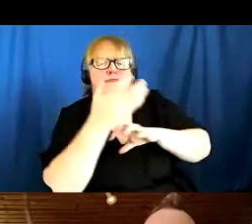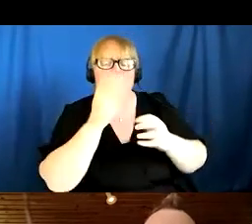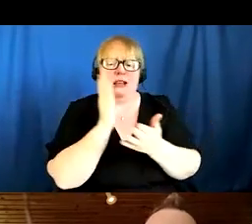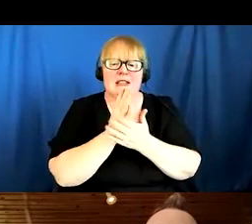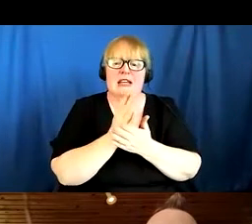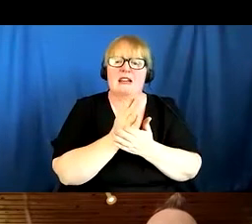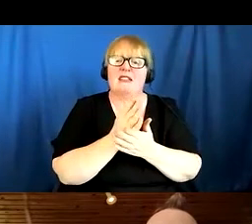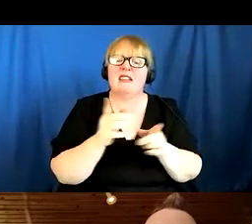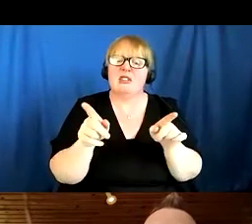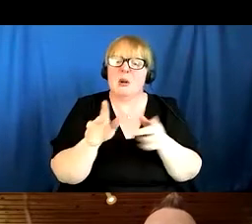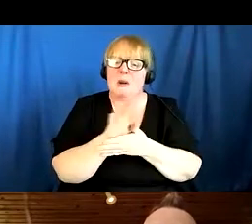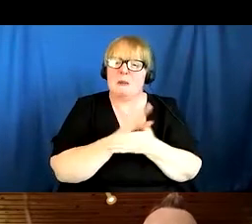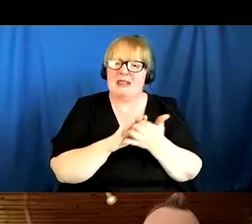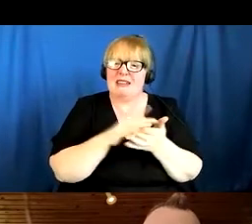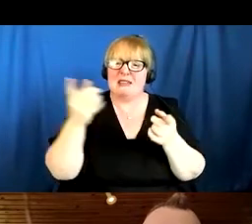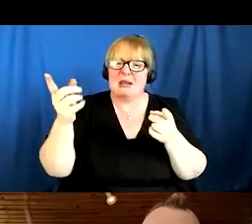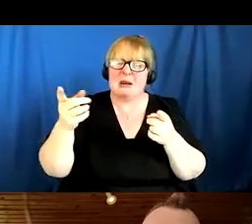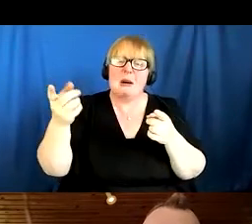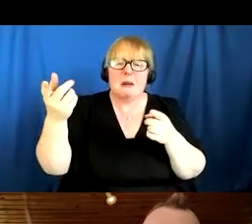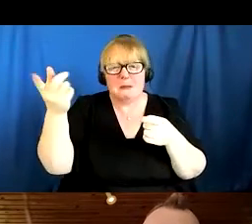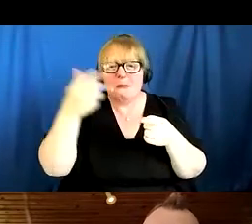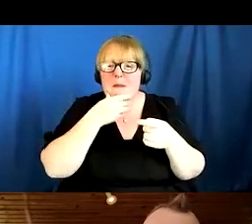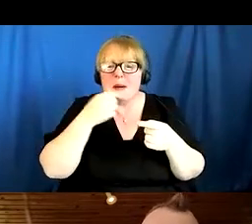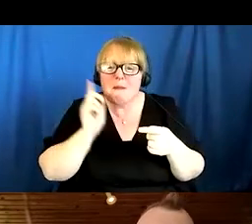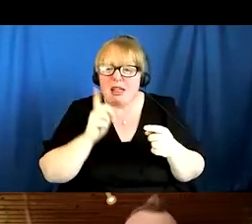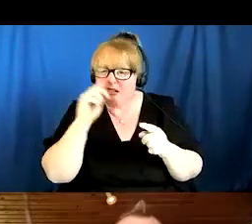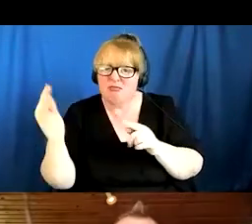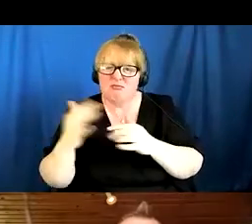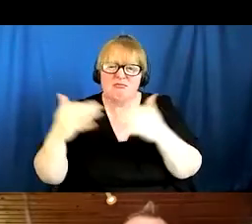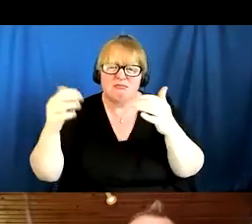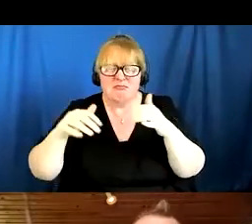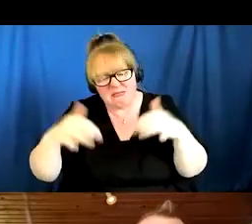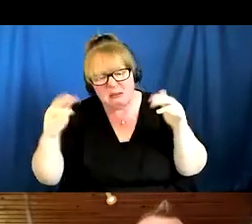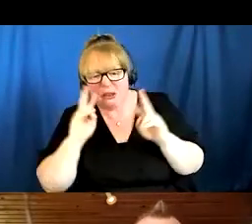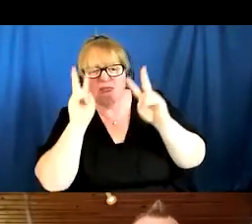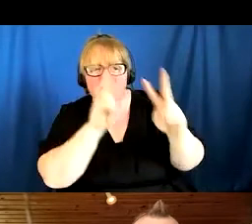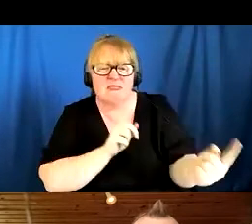of have a new way of being with one another through play in different kinds of formats.